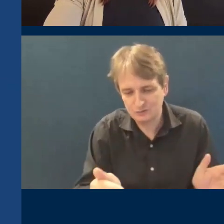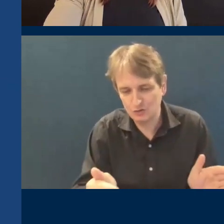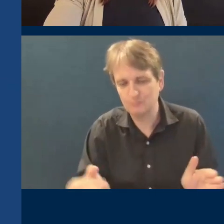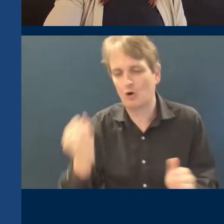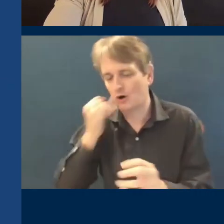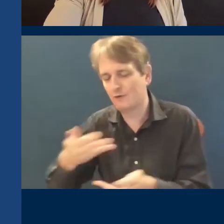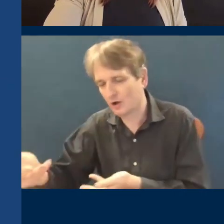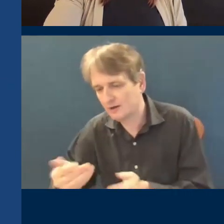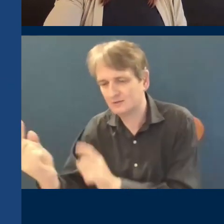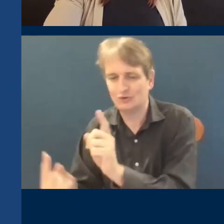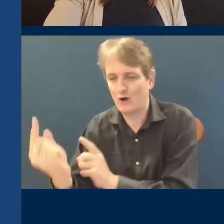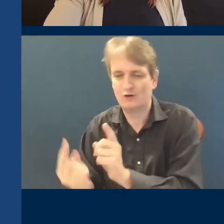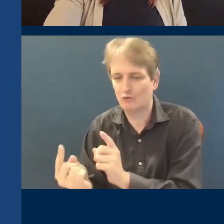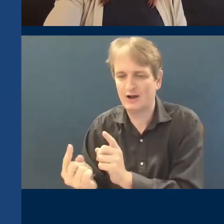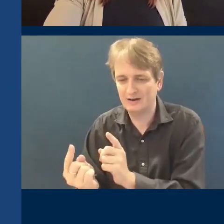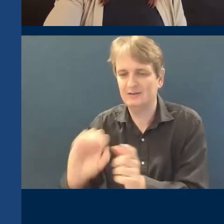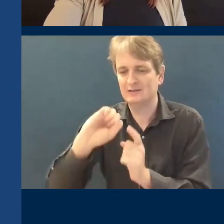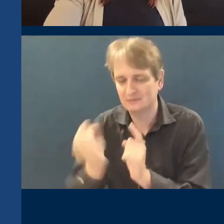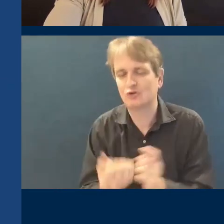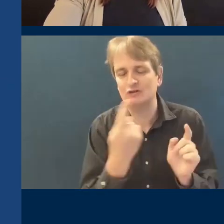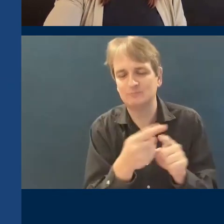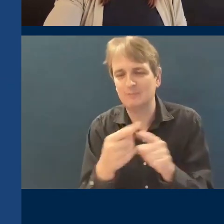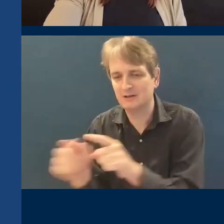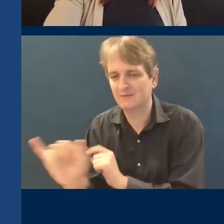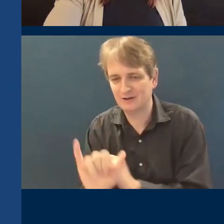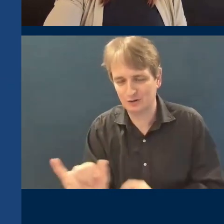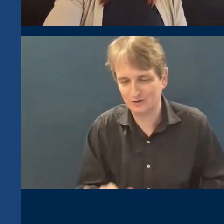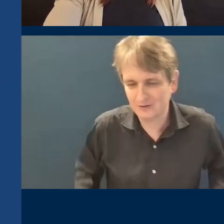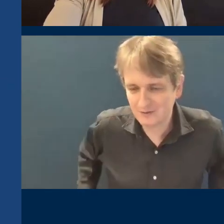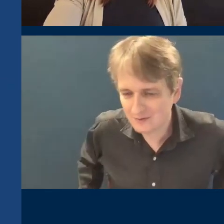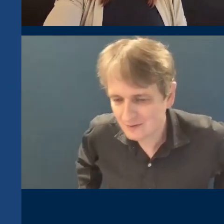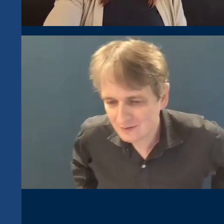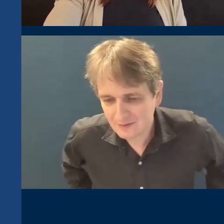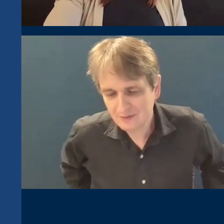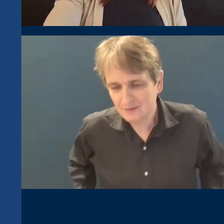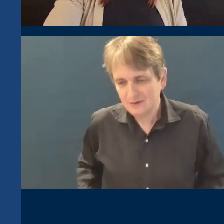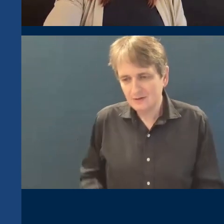You know, if I'm talking in a classroom, or if I'm interacting one on one, those are different situations.